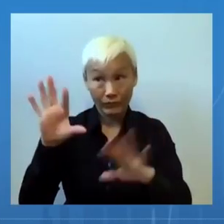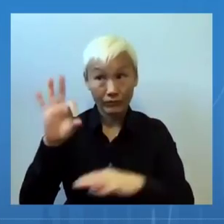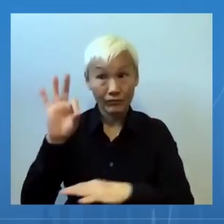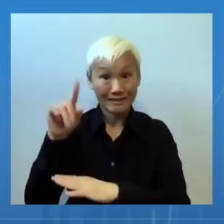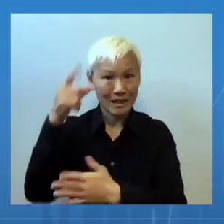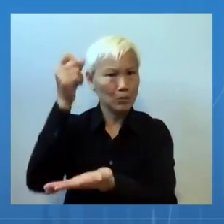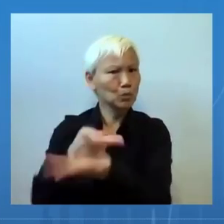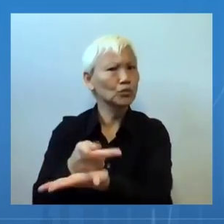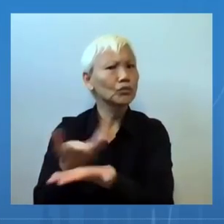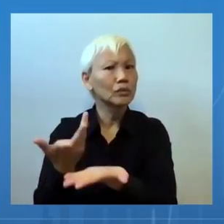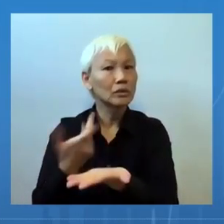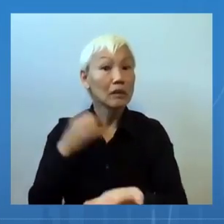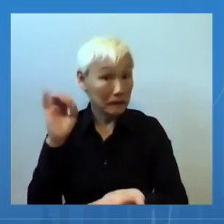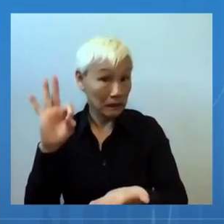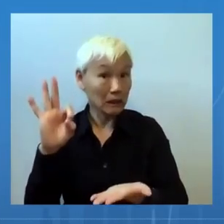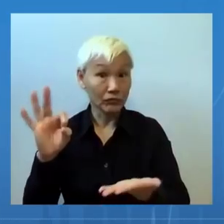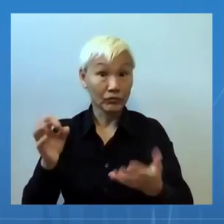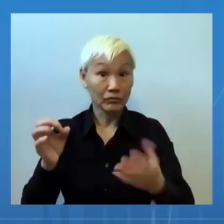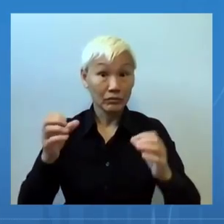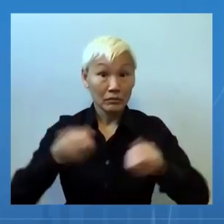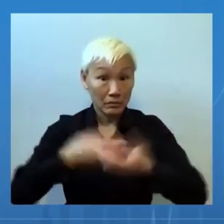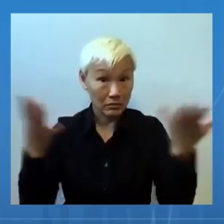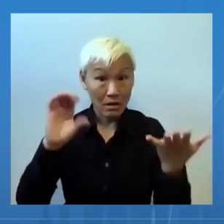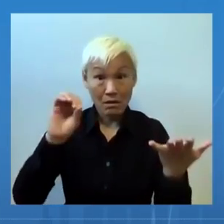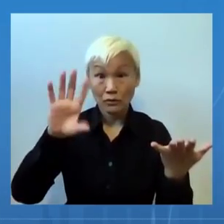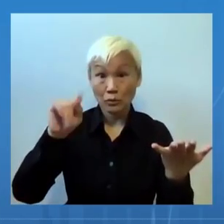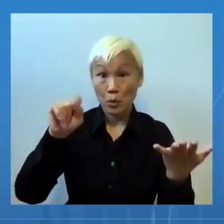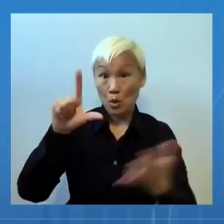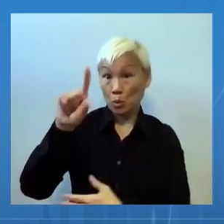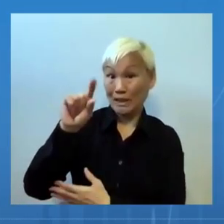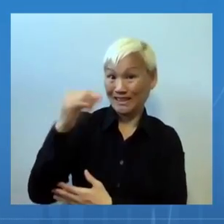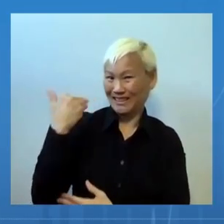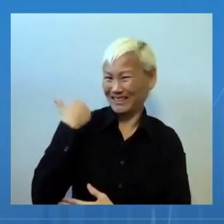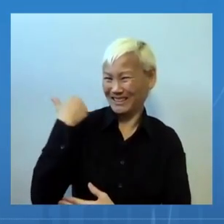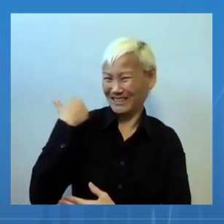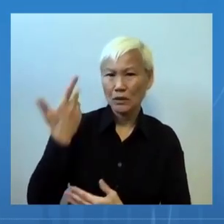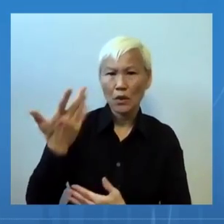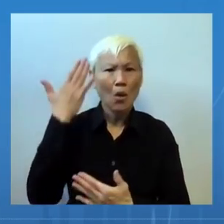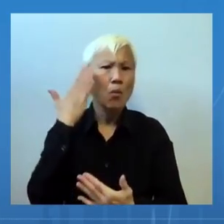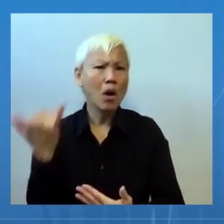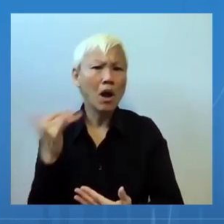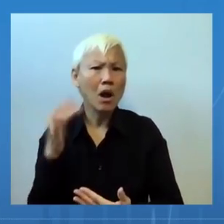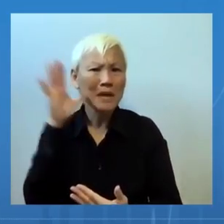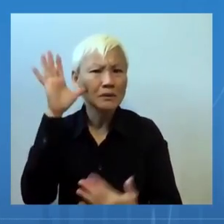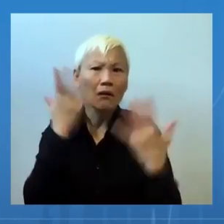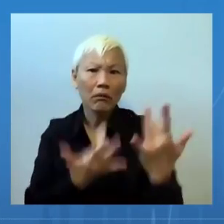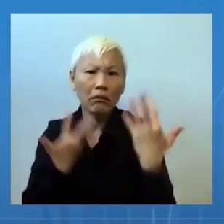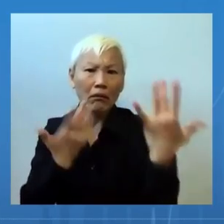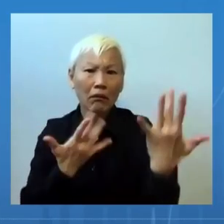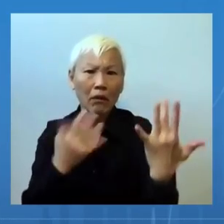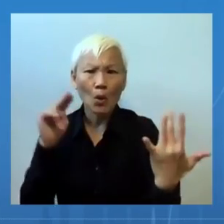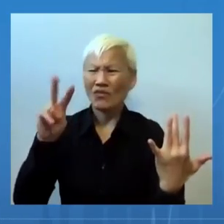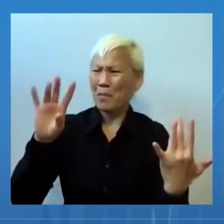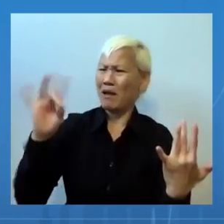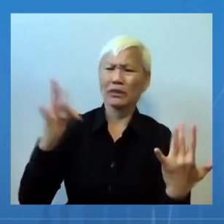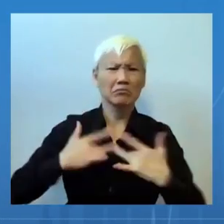can you explain why parents might have to wait until that week of November 8th for a full rollout, as you just suggested?